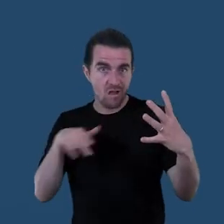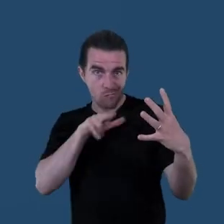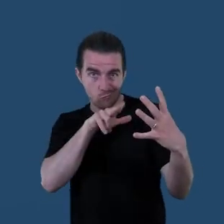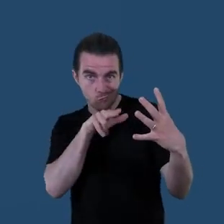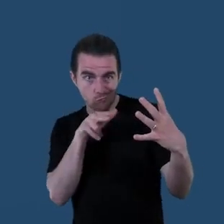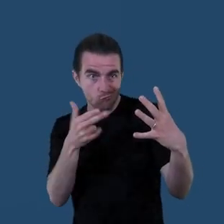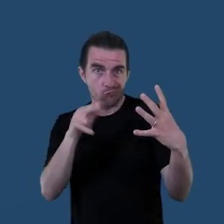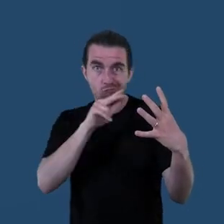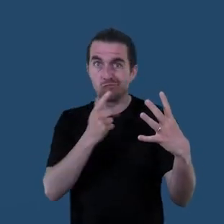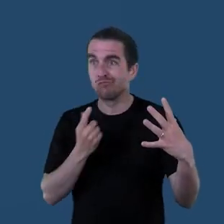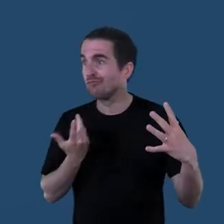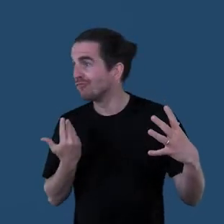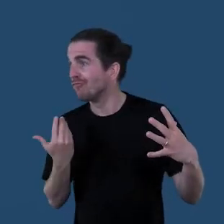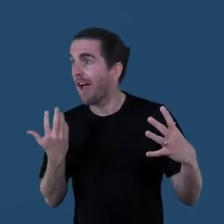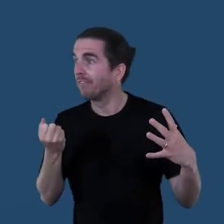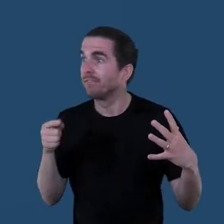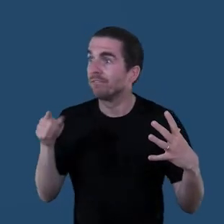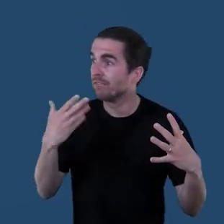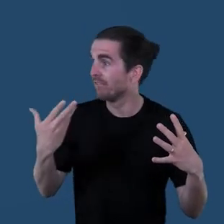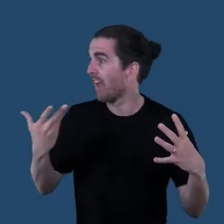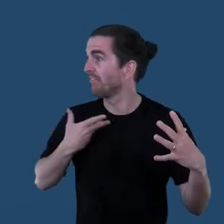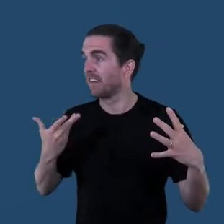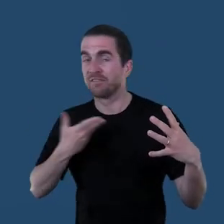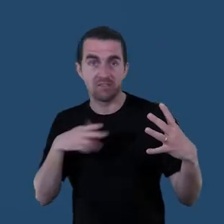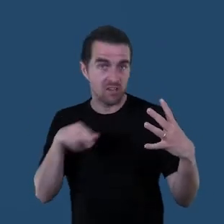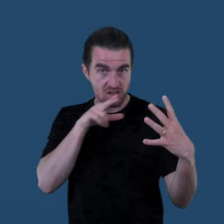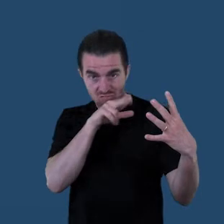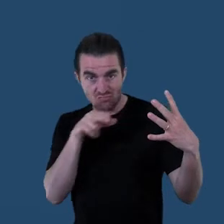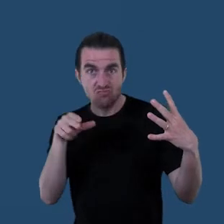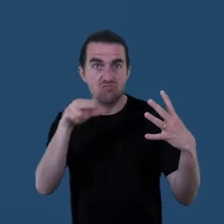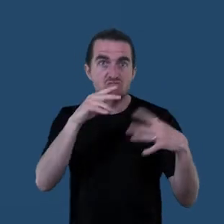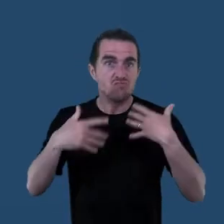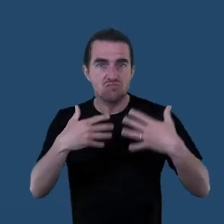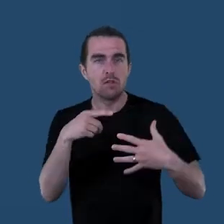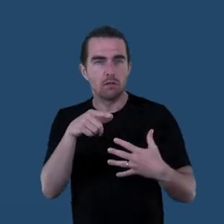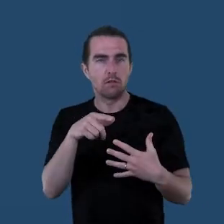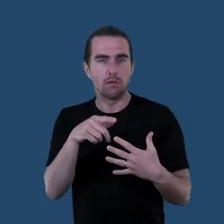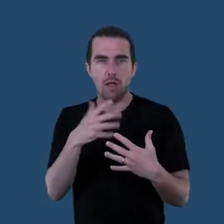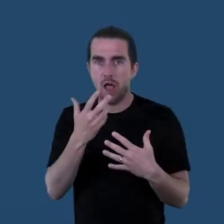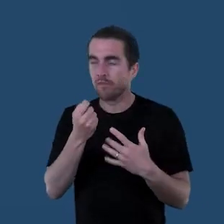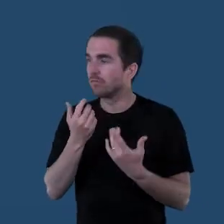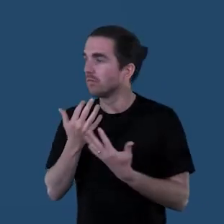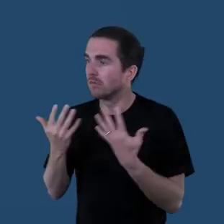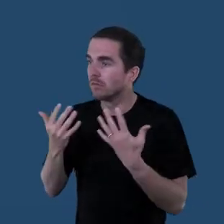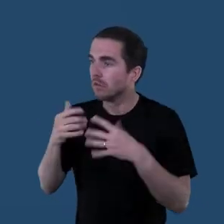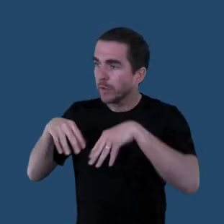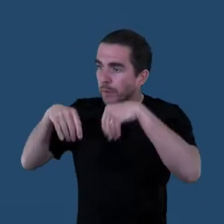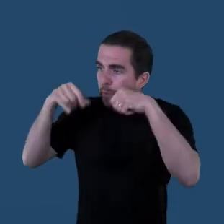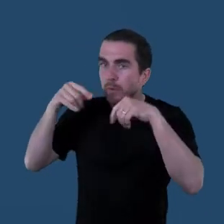and then would have used all the available materials like sewing needles and soot and any of the pigments that were available